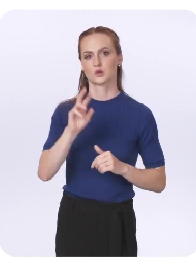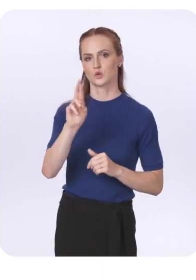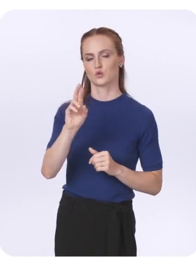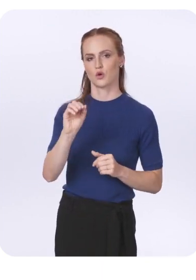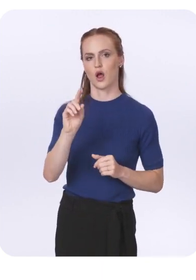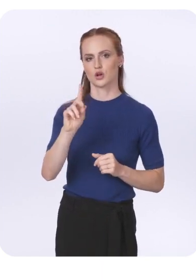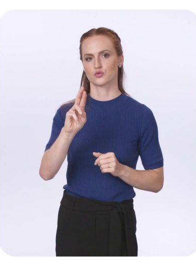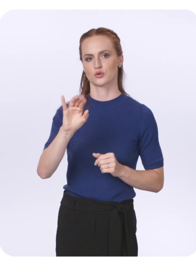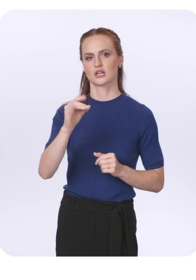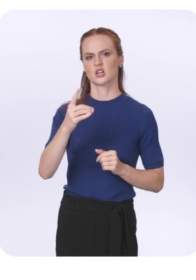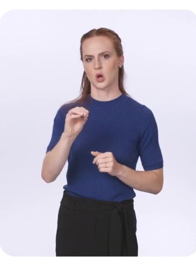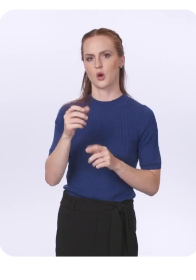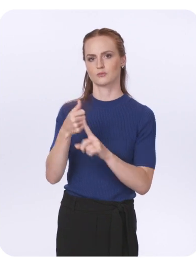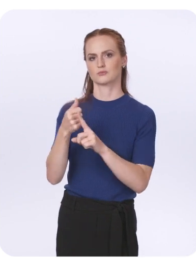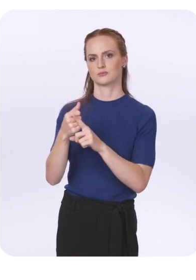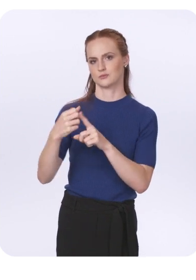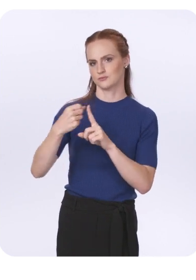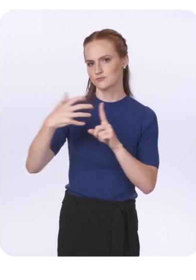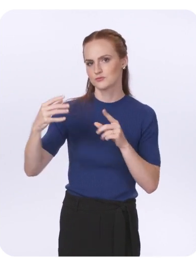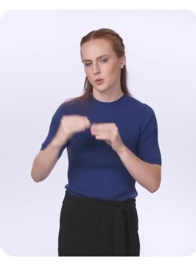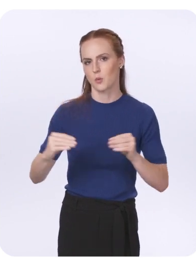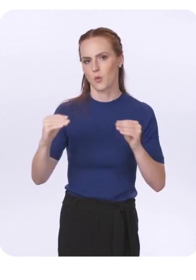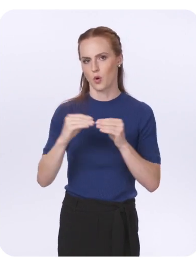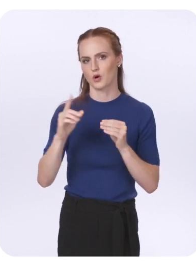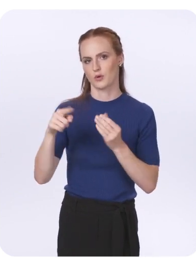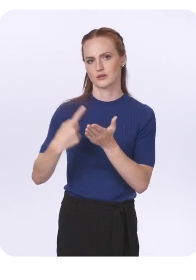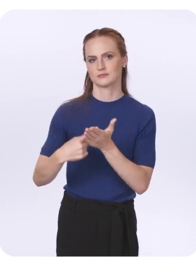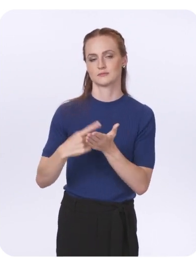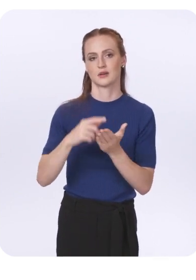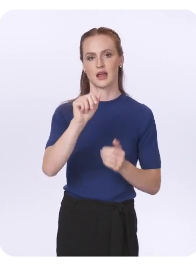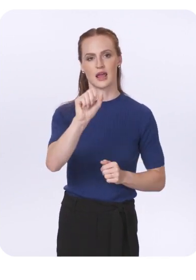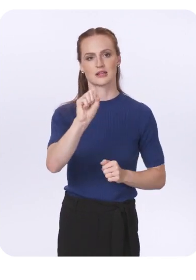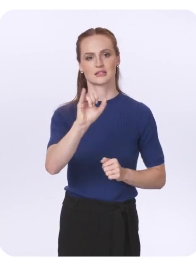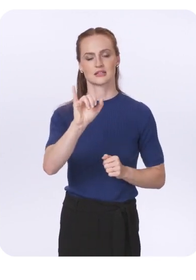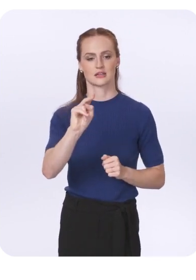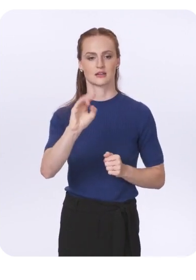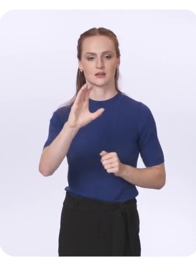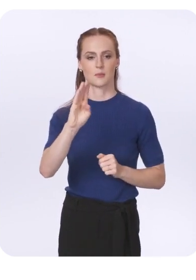Rodrigo will cover more details about this when he goes over Async binning later in the presentation.